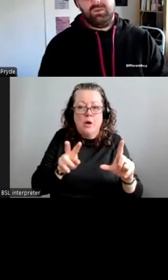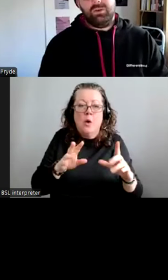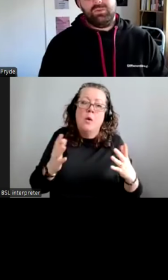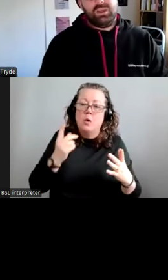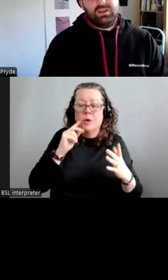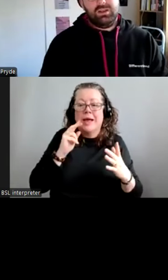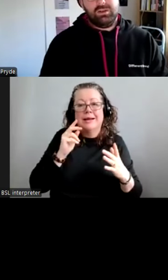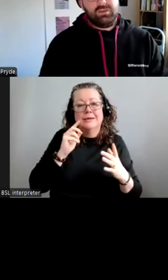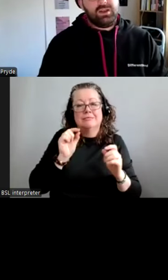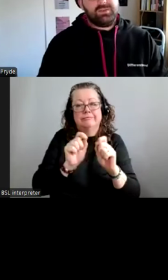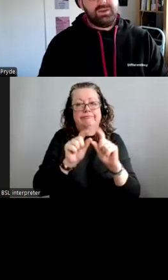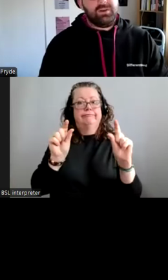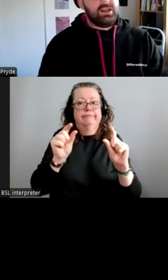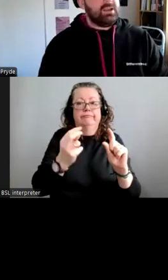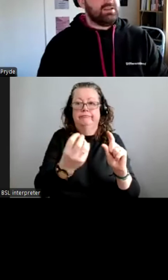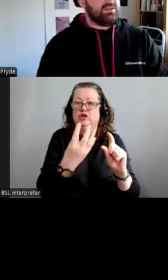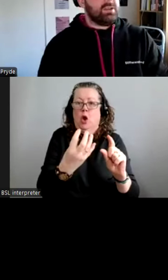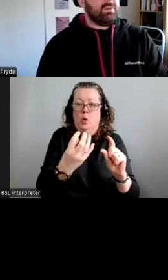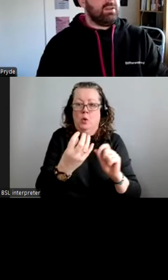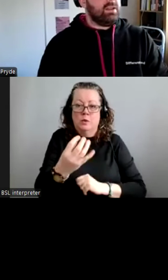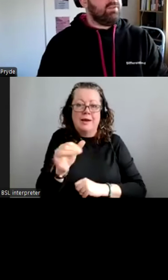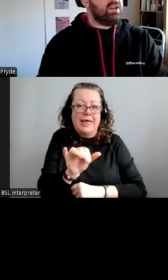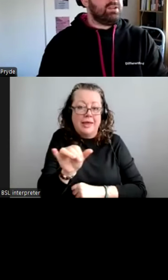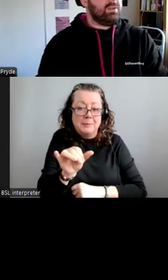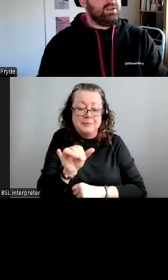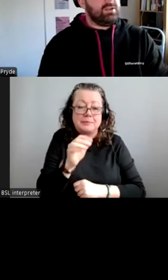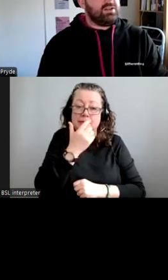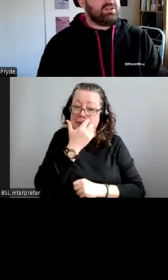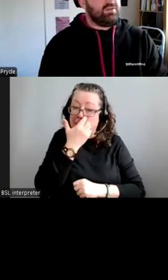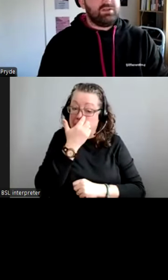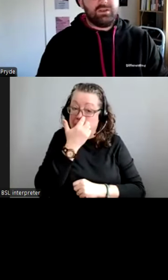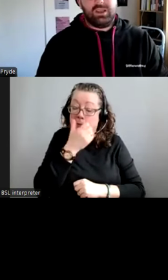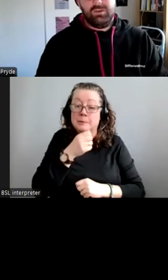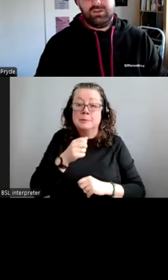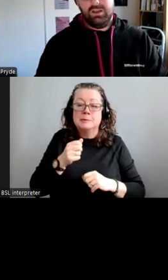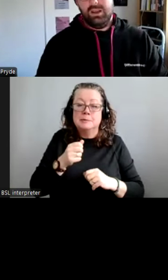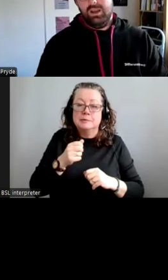What we normally find is people hide these until someone navigates onto it using a screen reader or a keyboard.